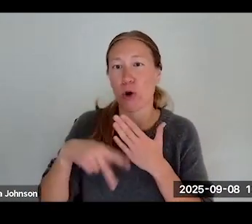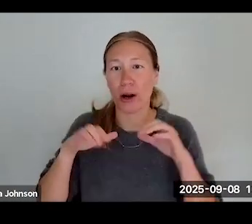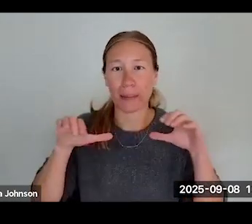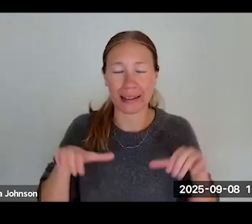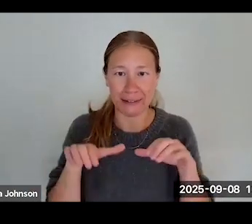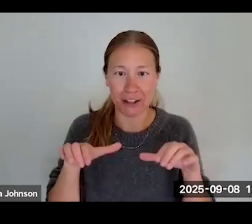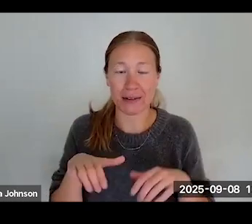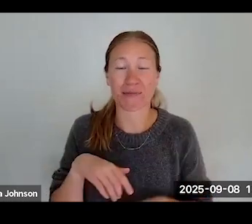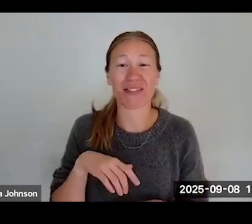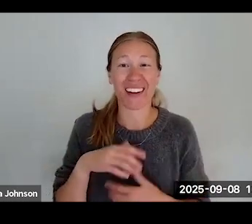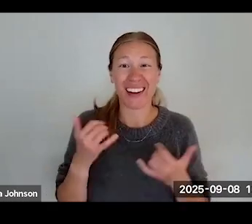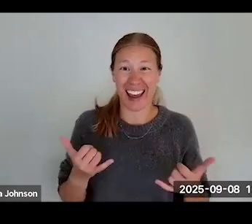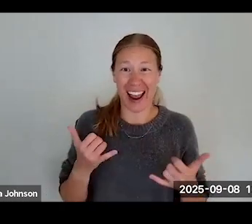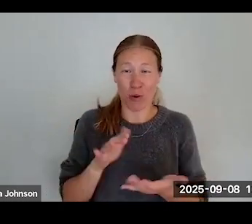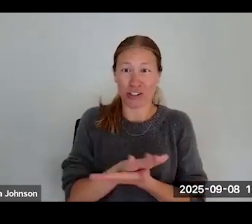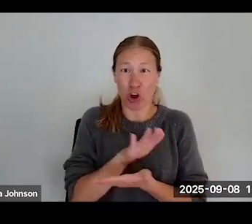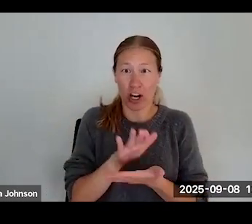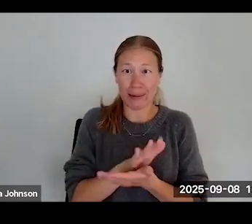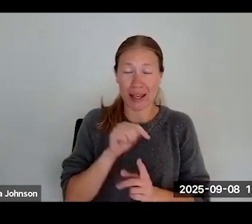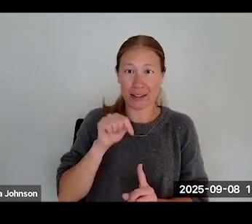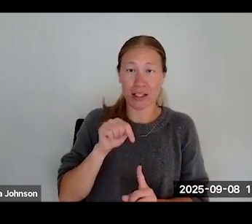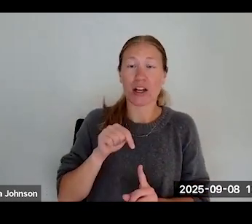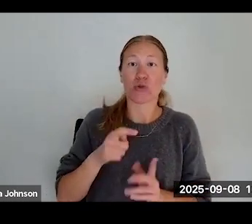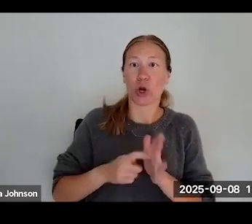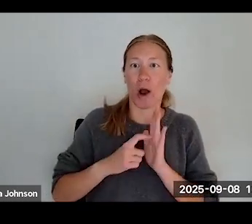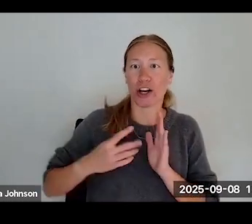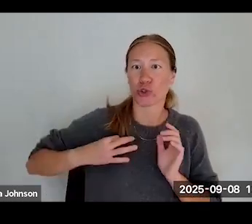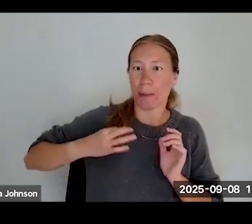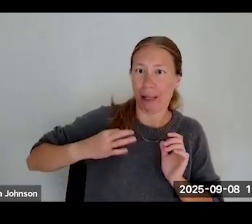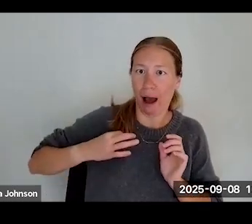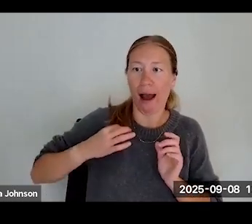Documents that are currently being used to apply for access or participate in a state